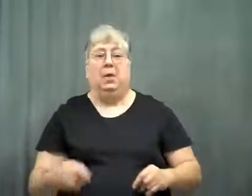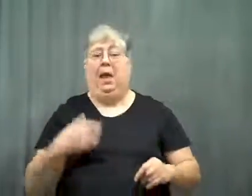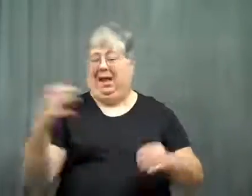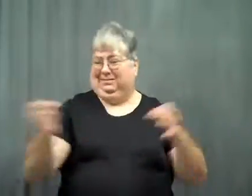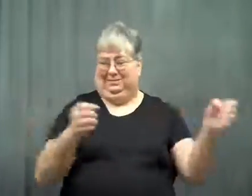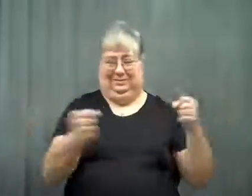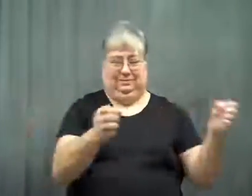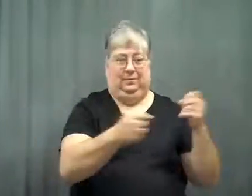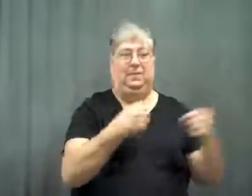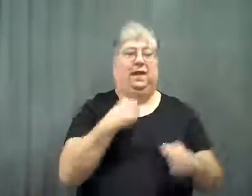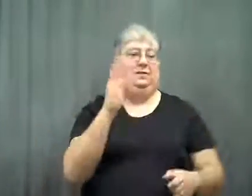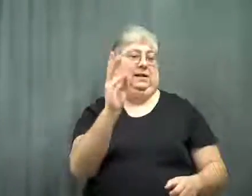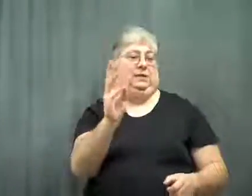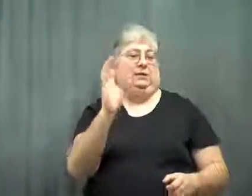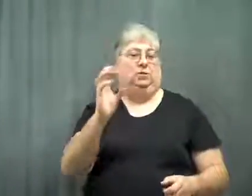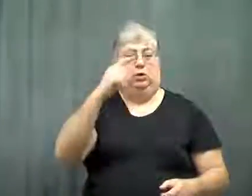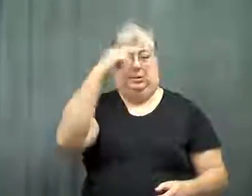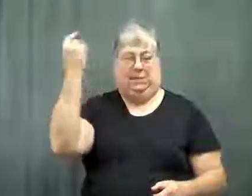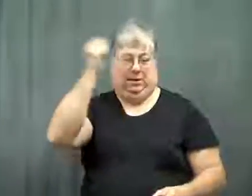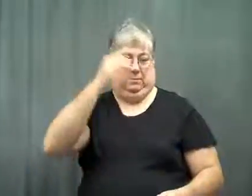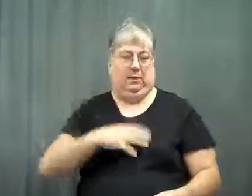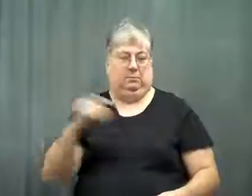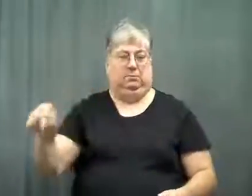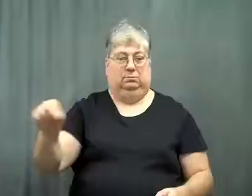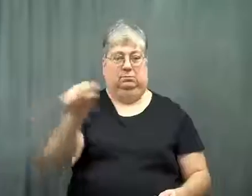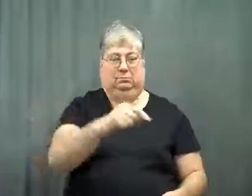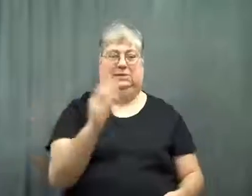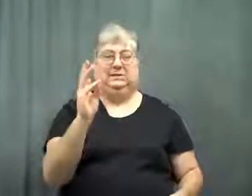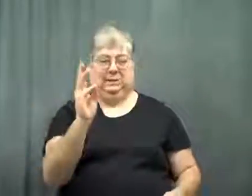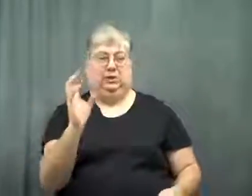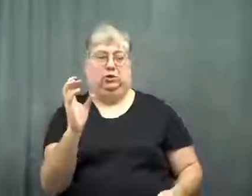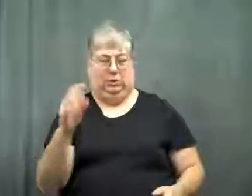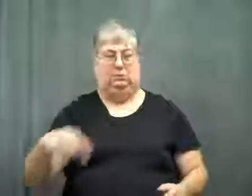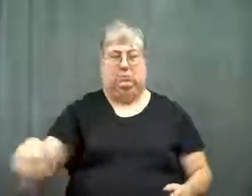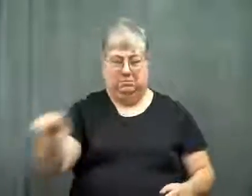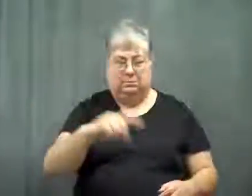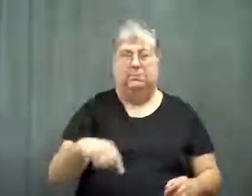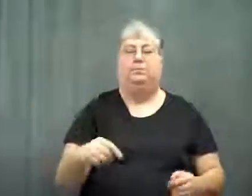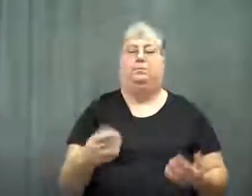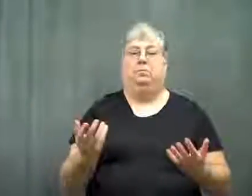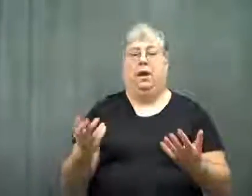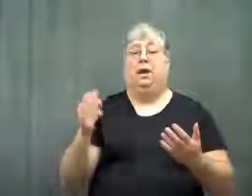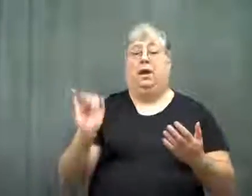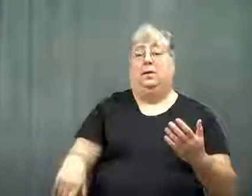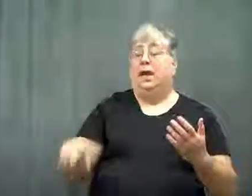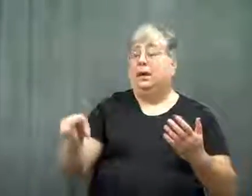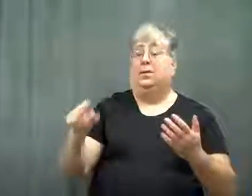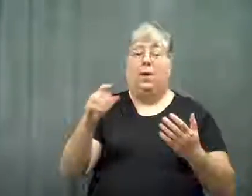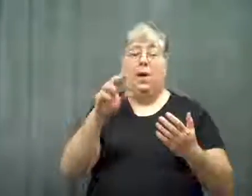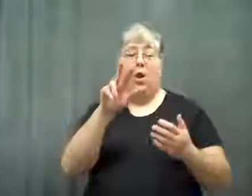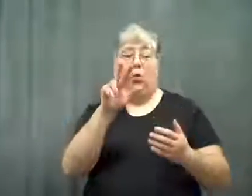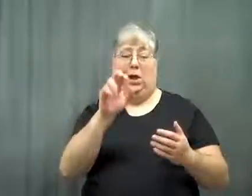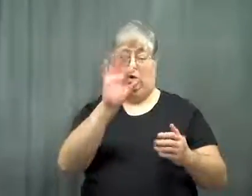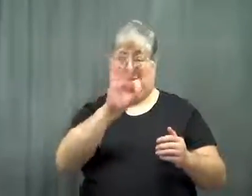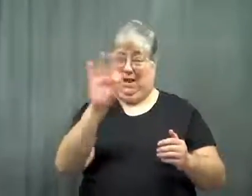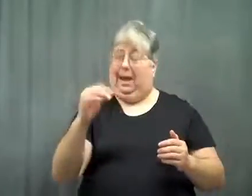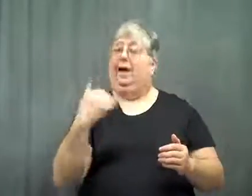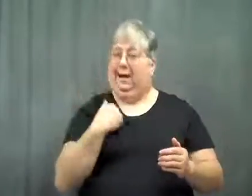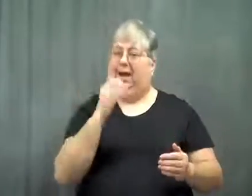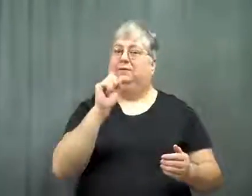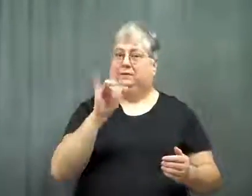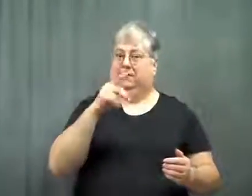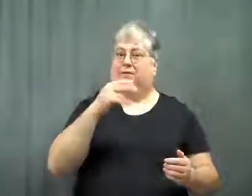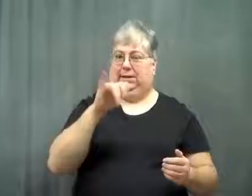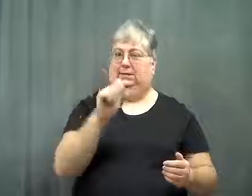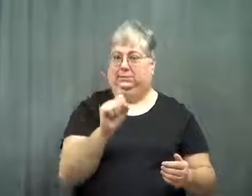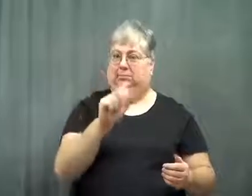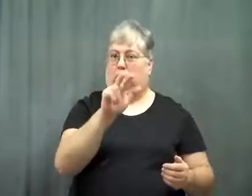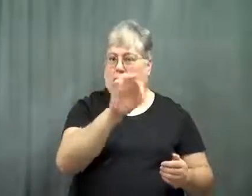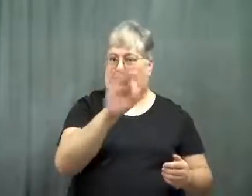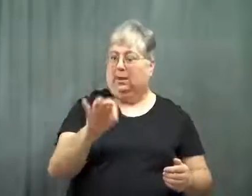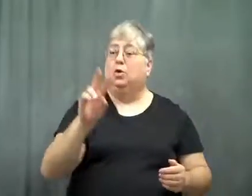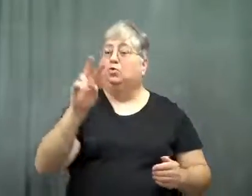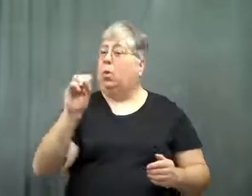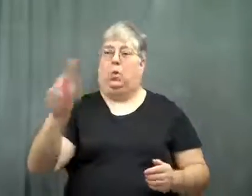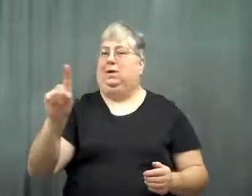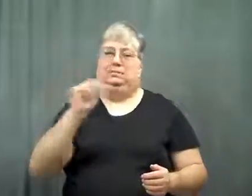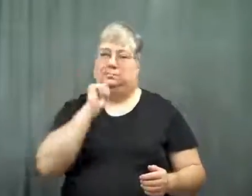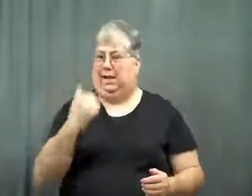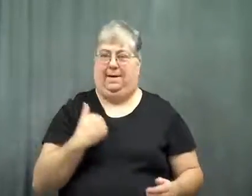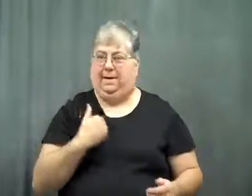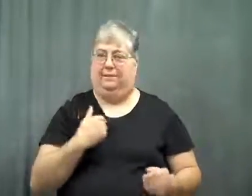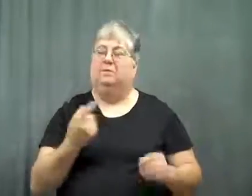There were 600 black men. 399 of them had syphilis and 201 did not.